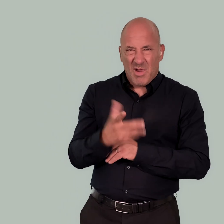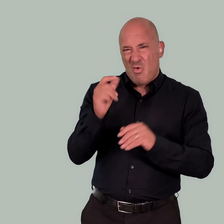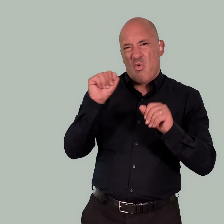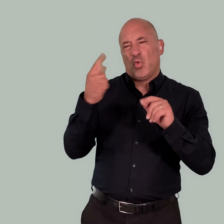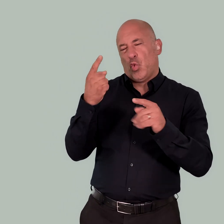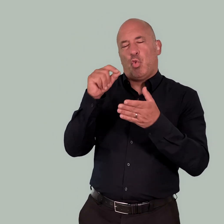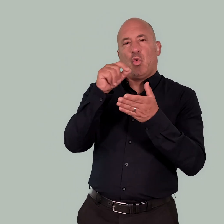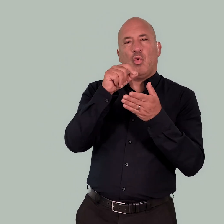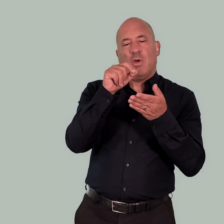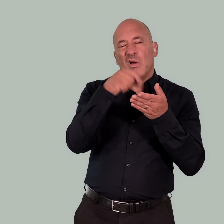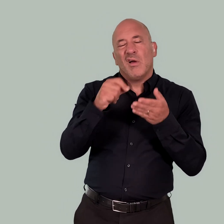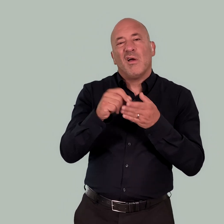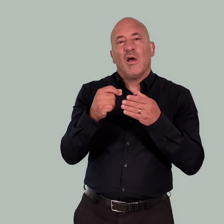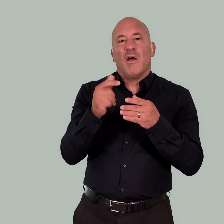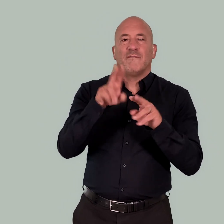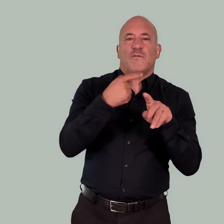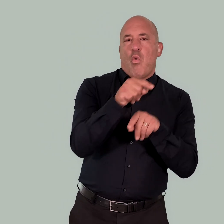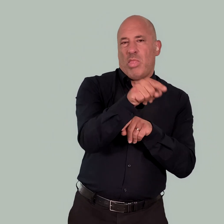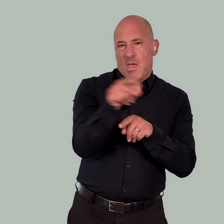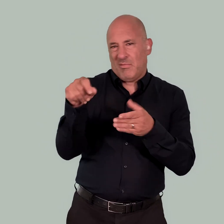(or their proxy respondents)